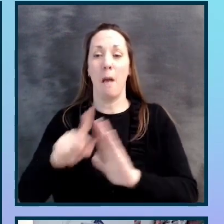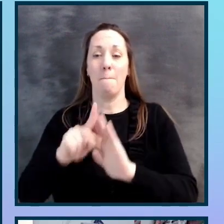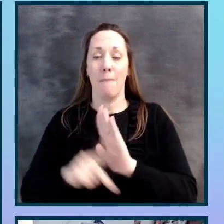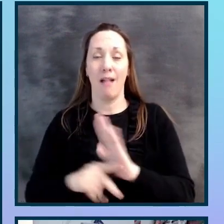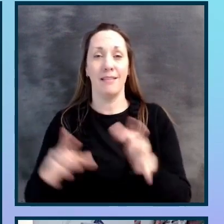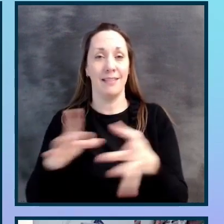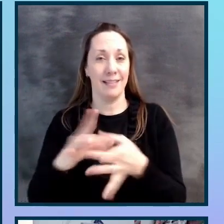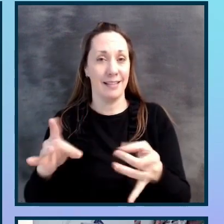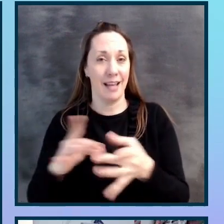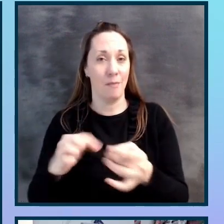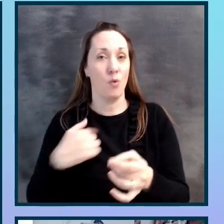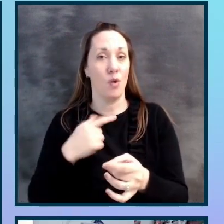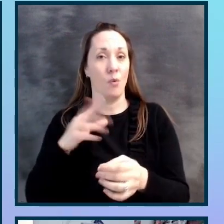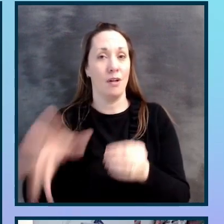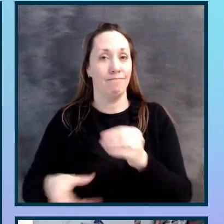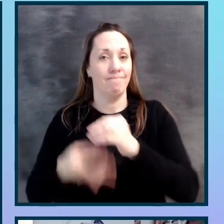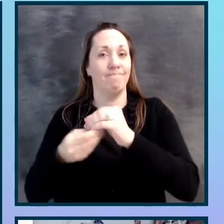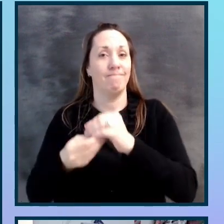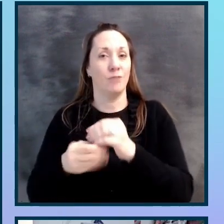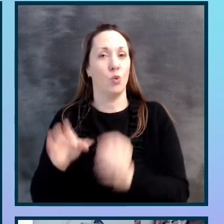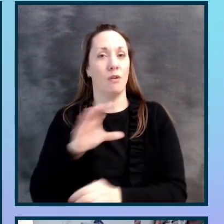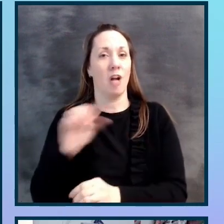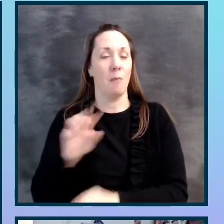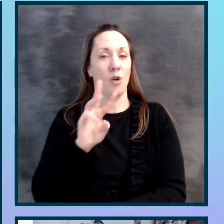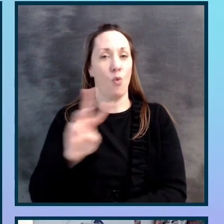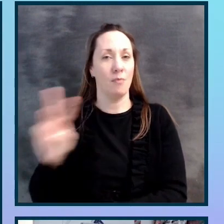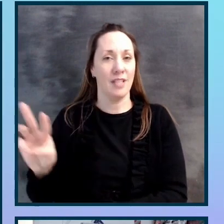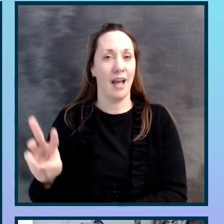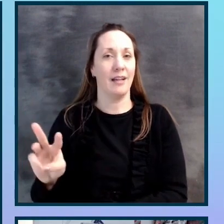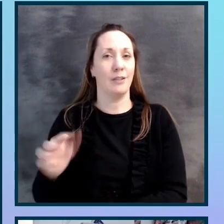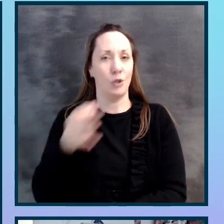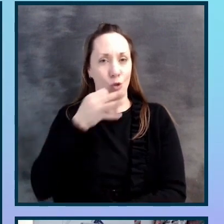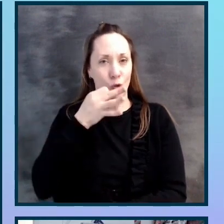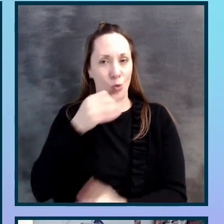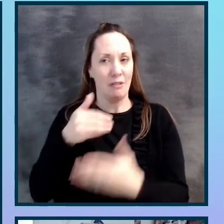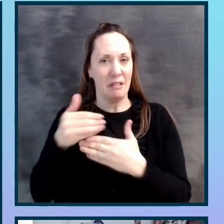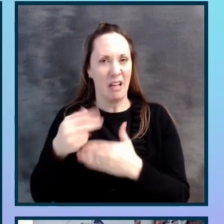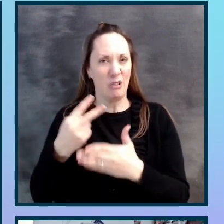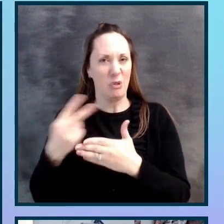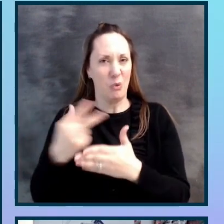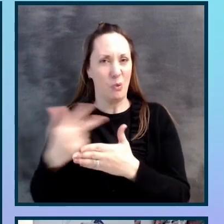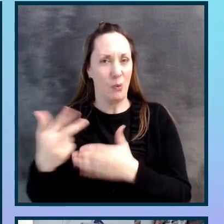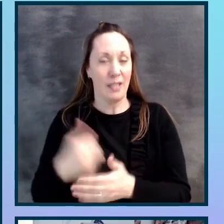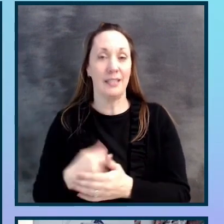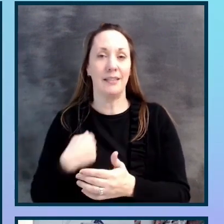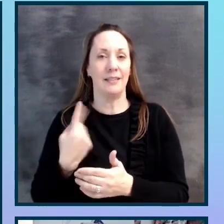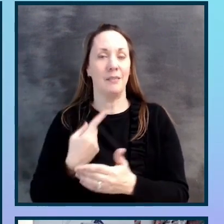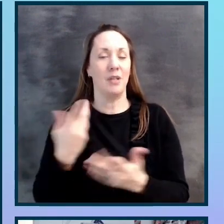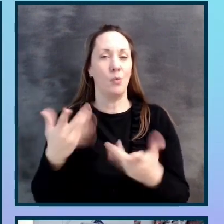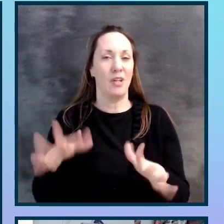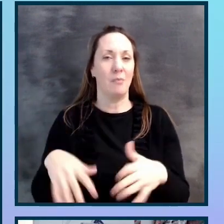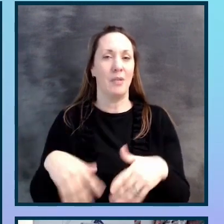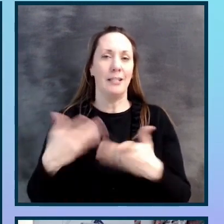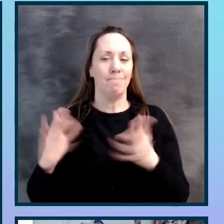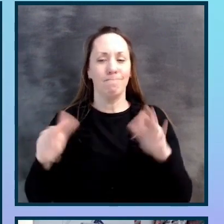and we'll be adding it to our company website in the coming weeks. It's something that we've been working on a while,